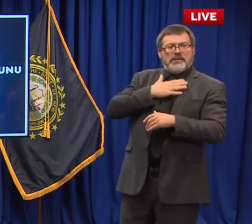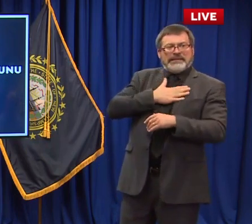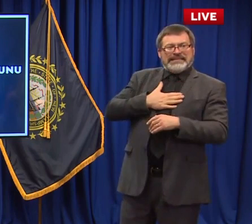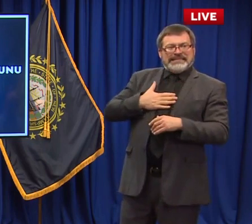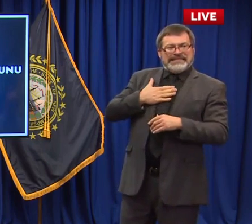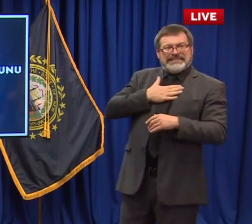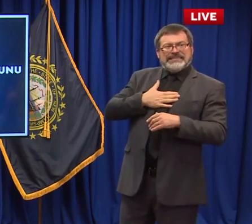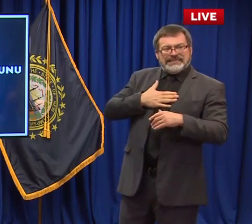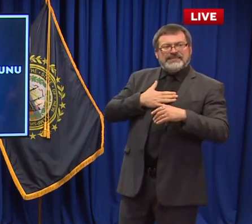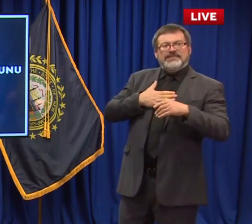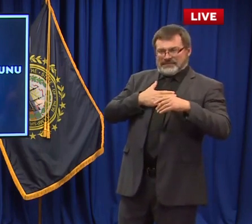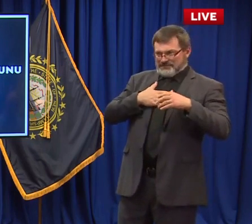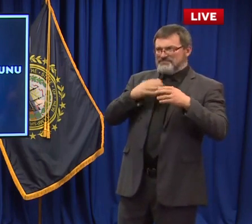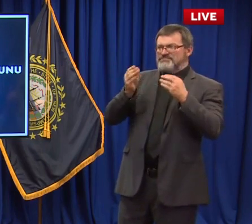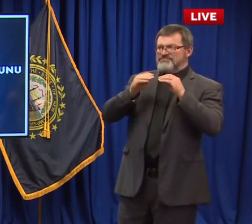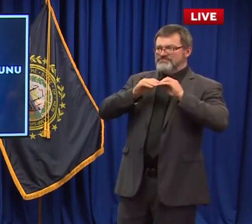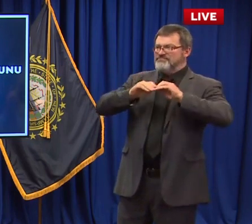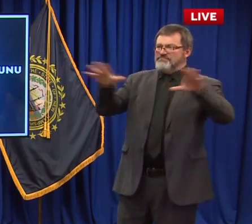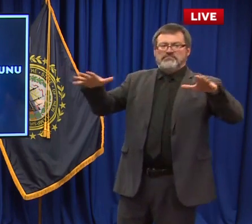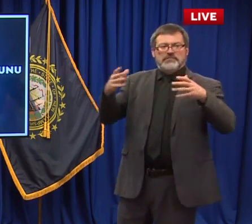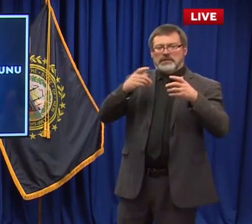GATHERINGS 50 OR LARGER. WHAT ARE YOUR REACTIONS?